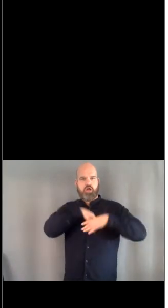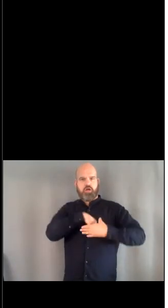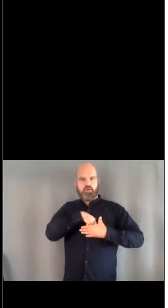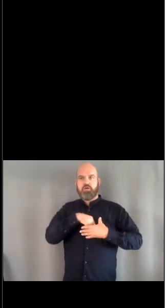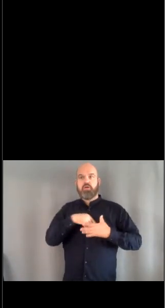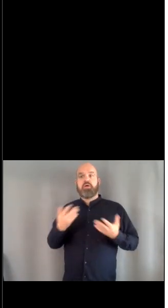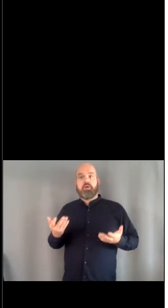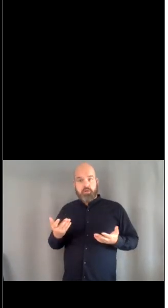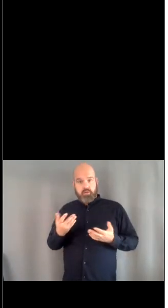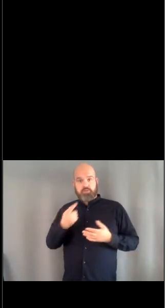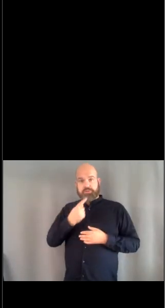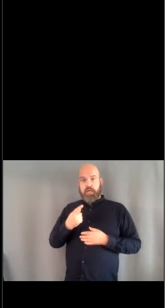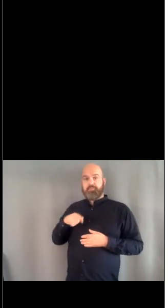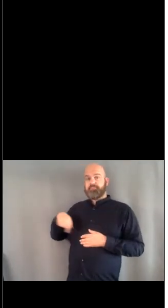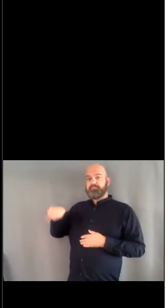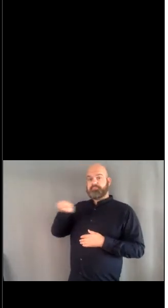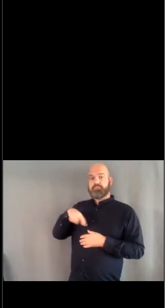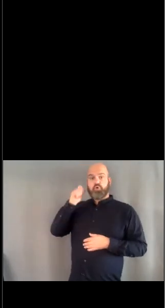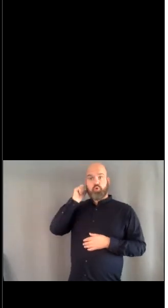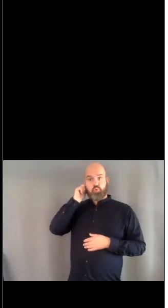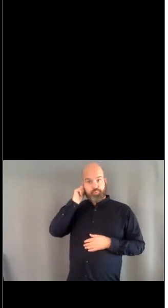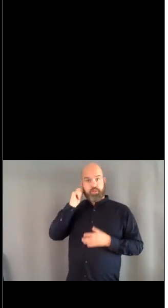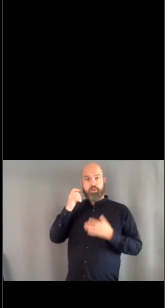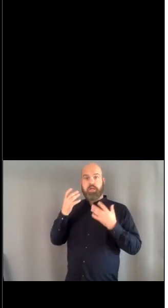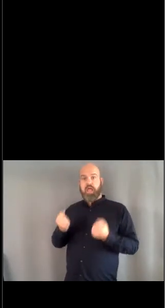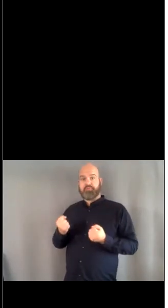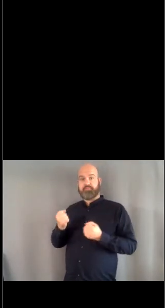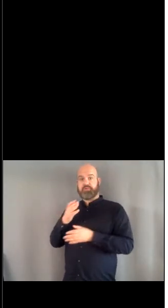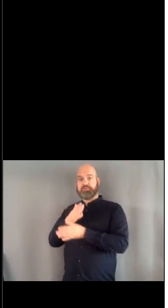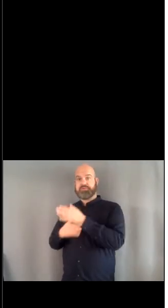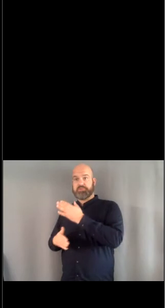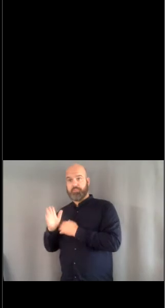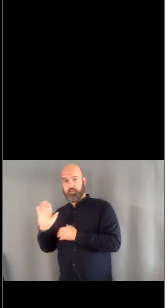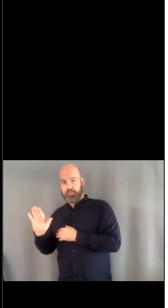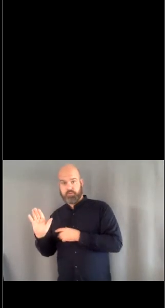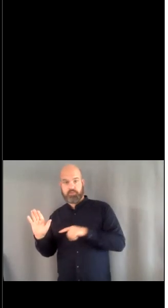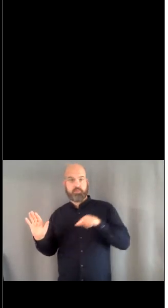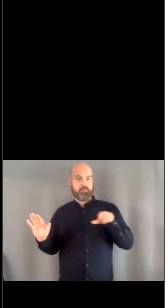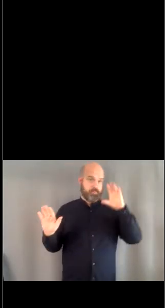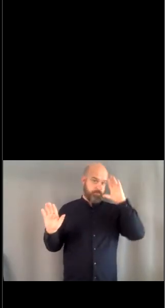in comparison to men with disabilities when it comes to, let's say,